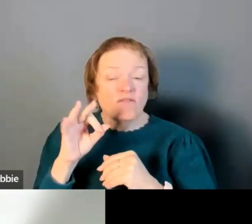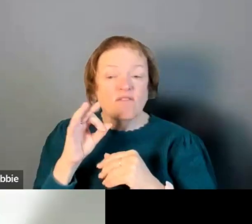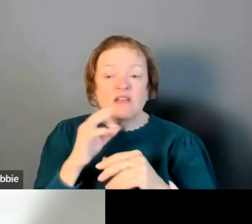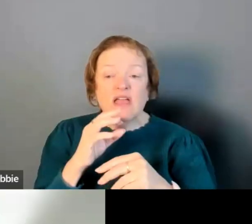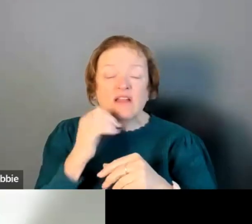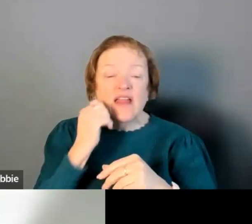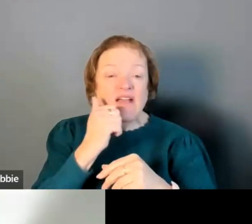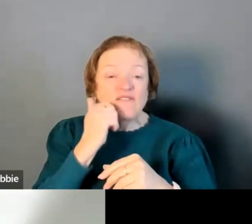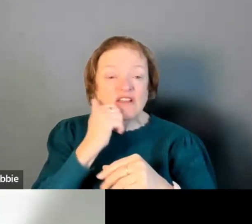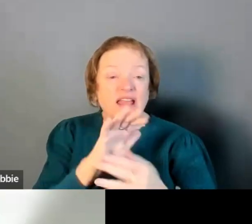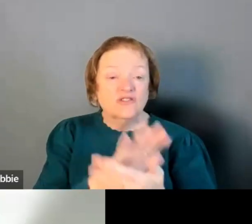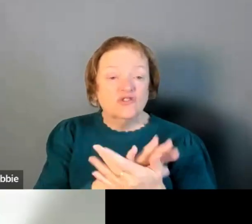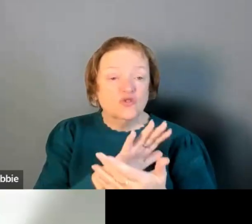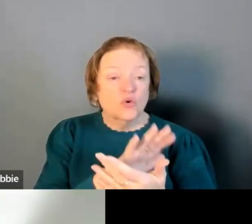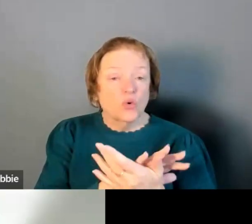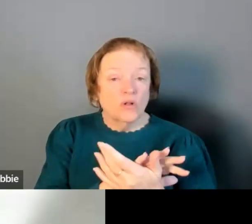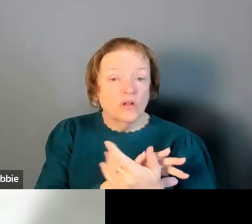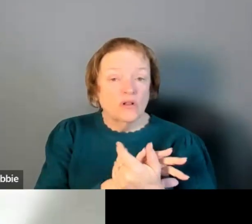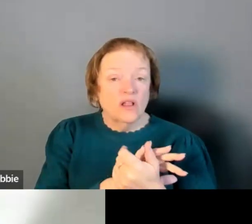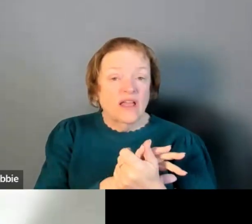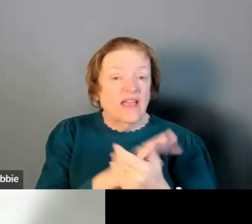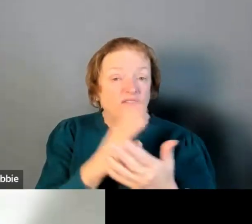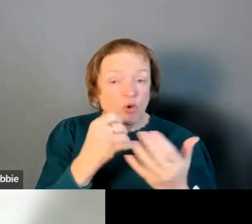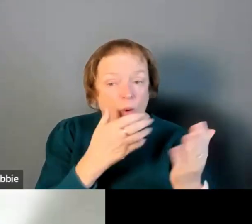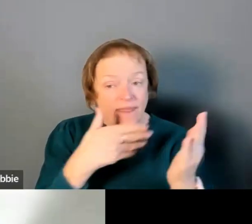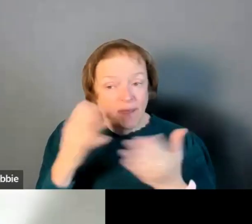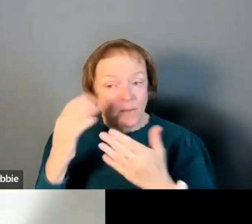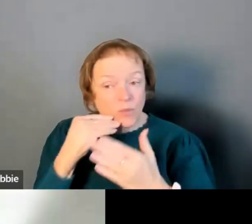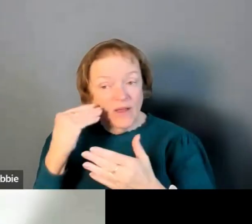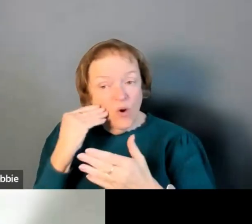worry about it. If you want them to take it home, that's your journey.